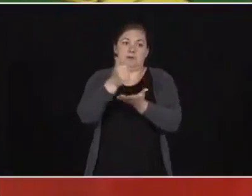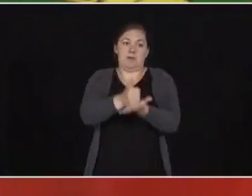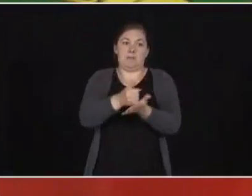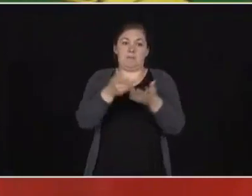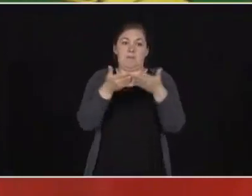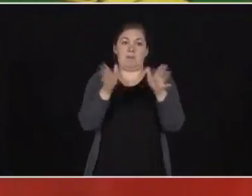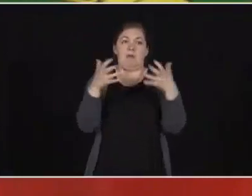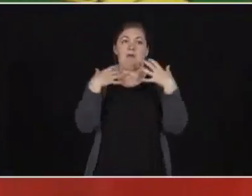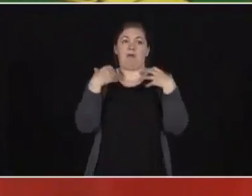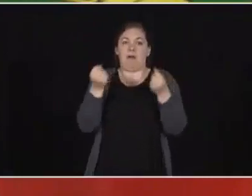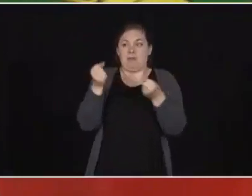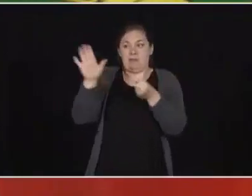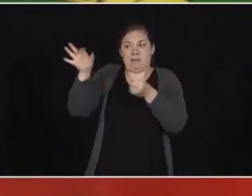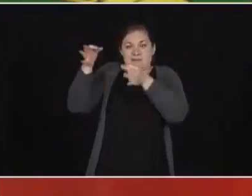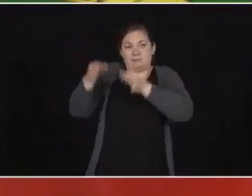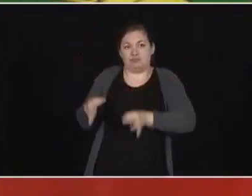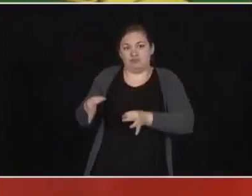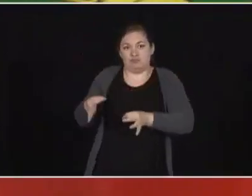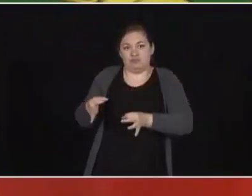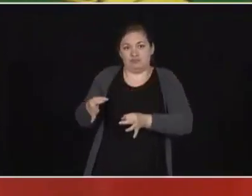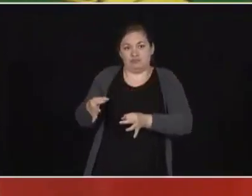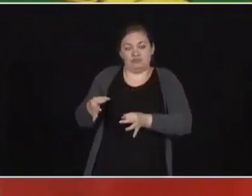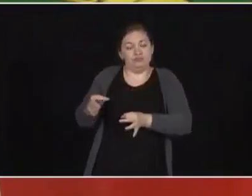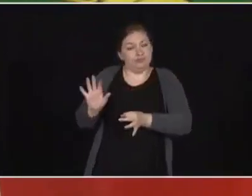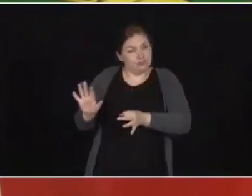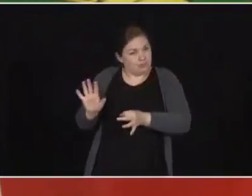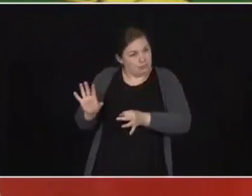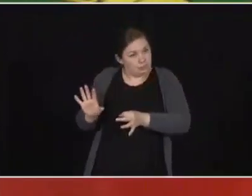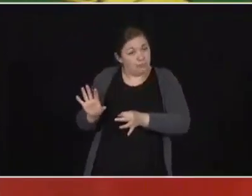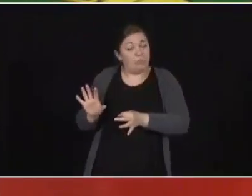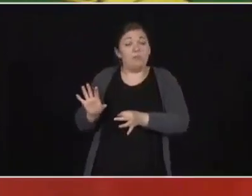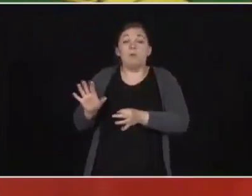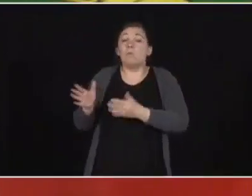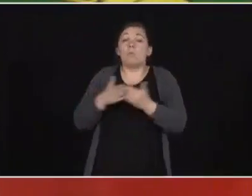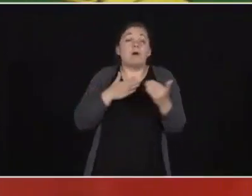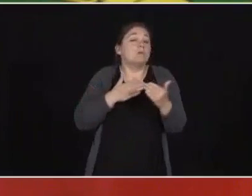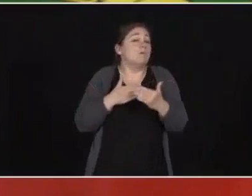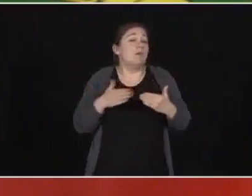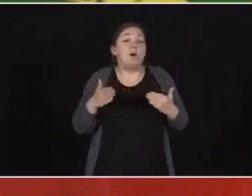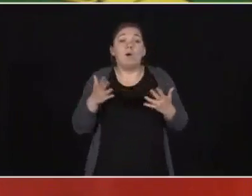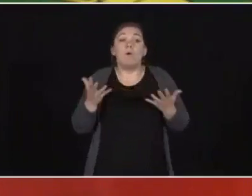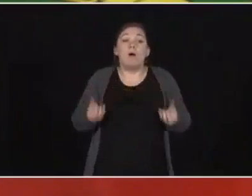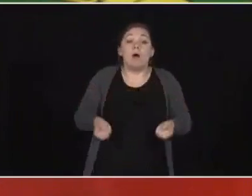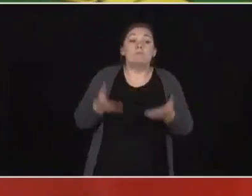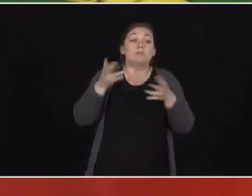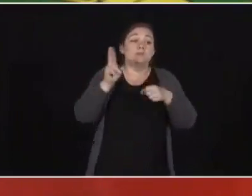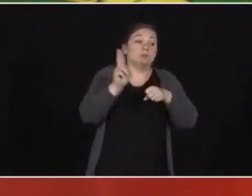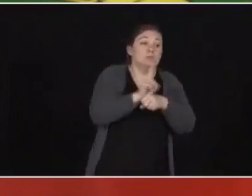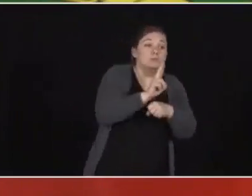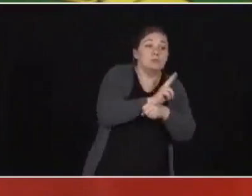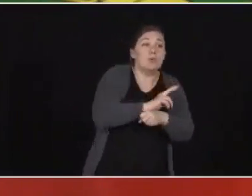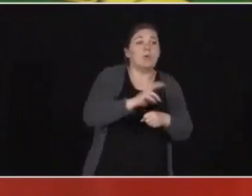that it is supportive of individual decision-making and public health decision-making so I think that is really the crux of how do we